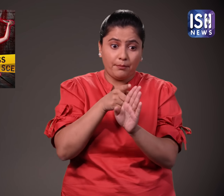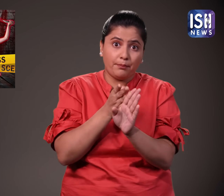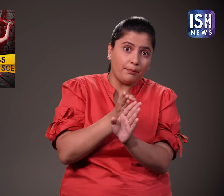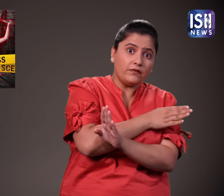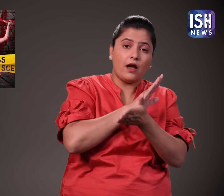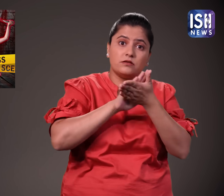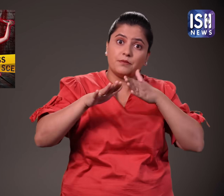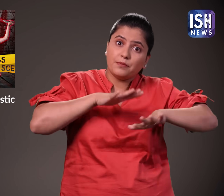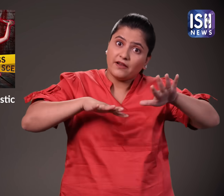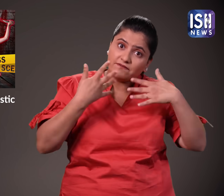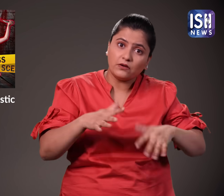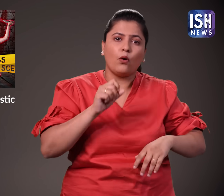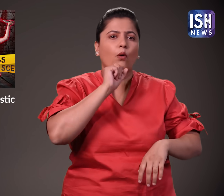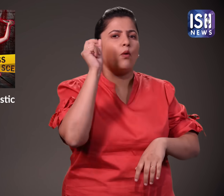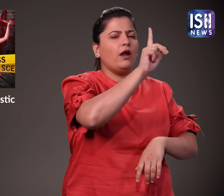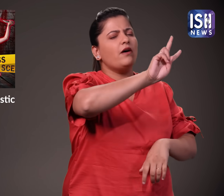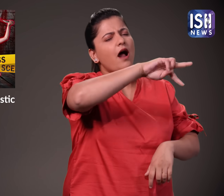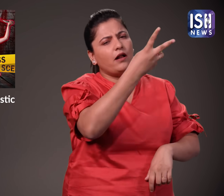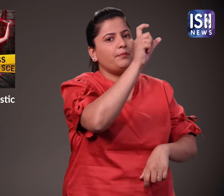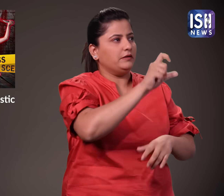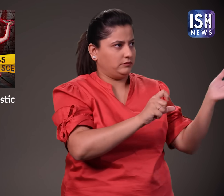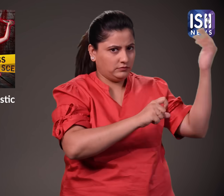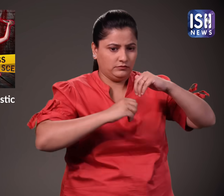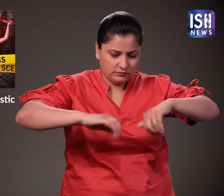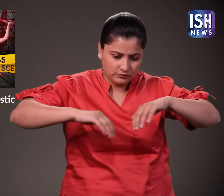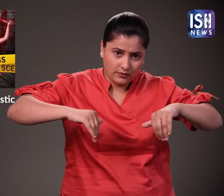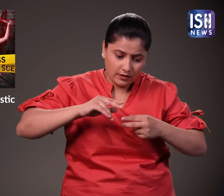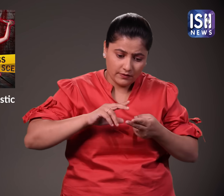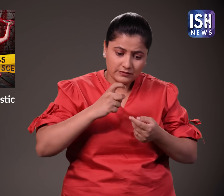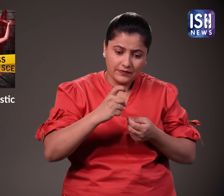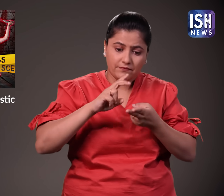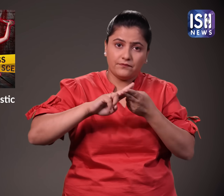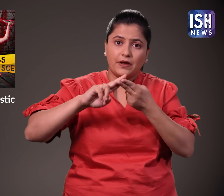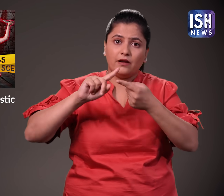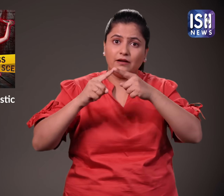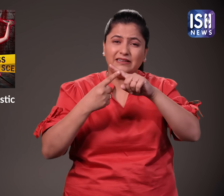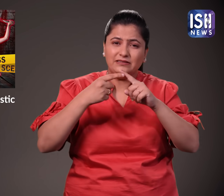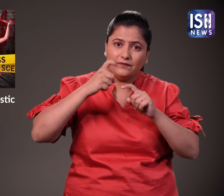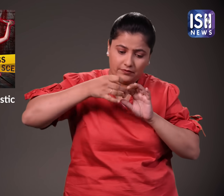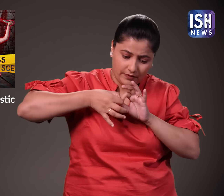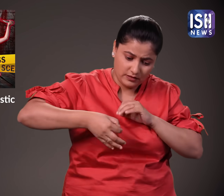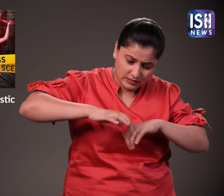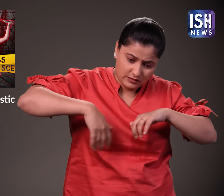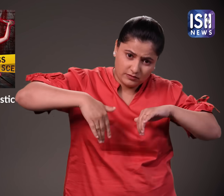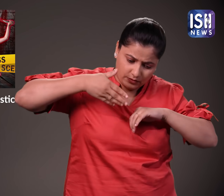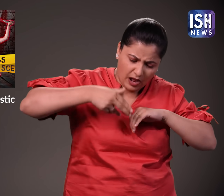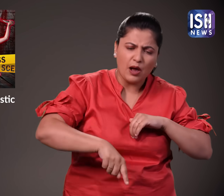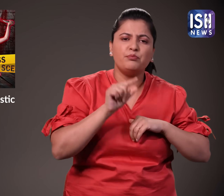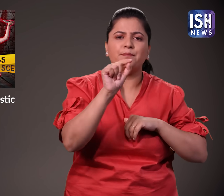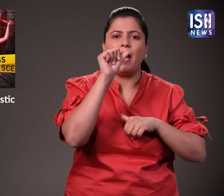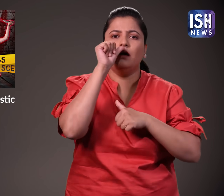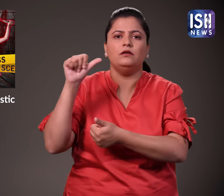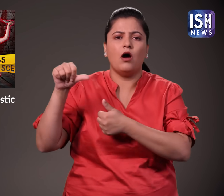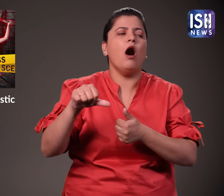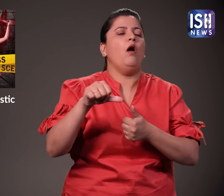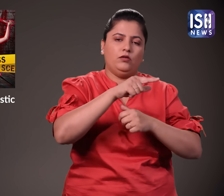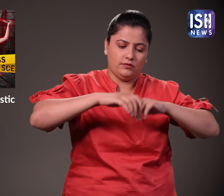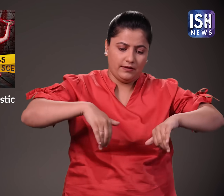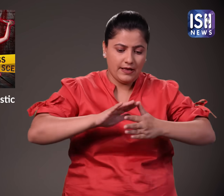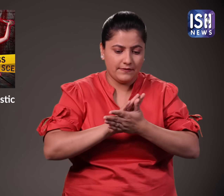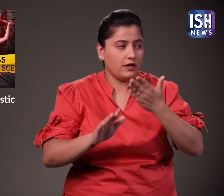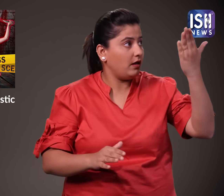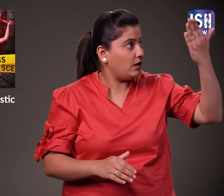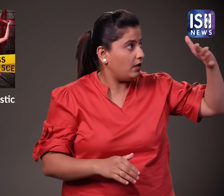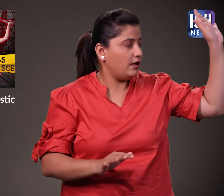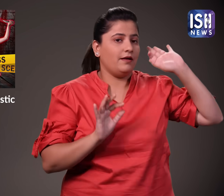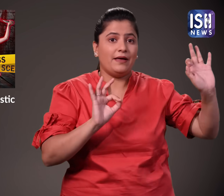Hardeep had already paid some people to dig a 7-foot deep pit there, telling them it was for a borewell.